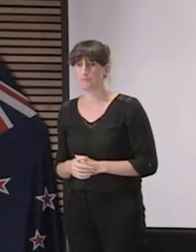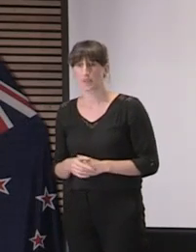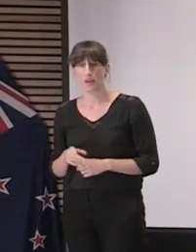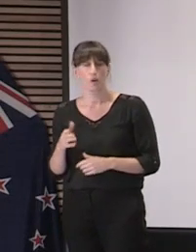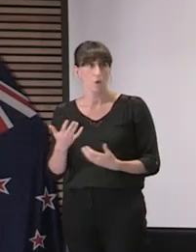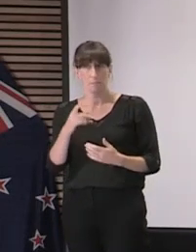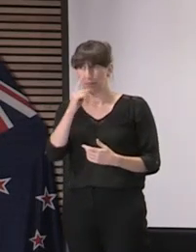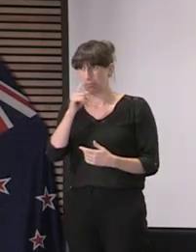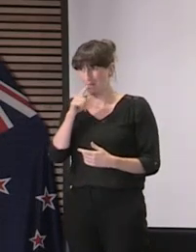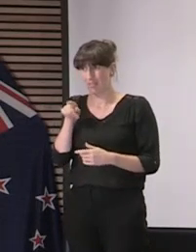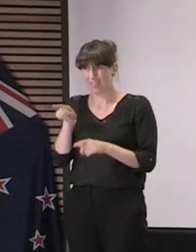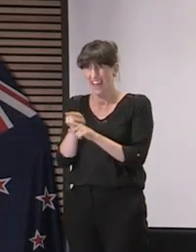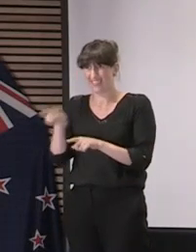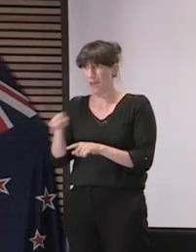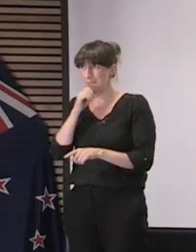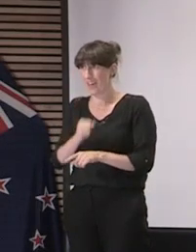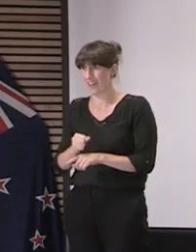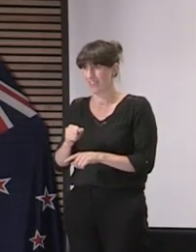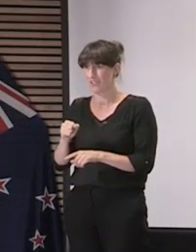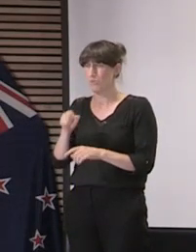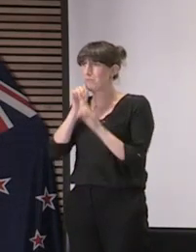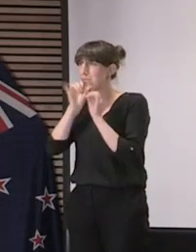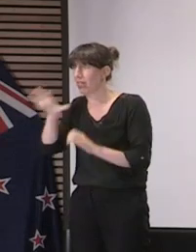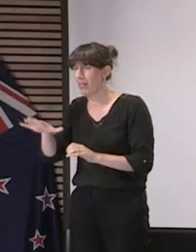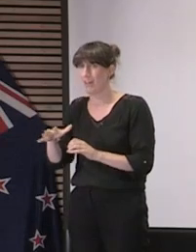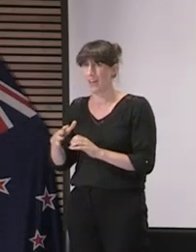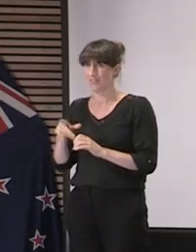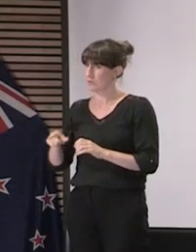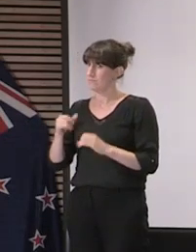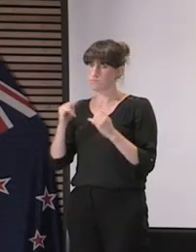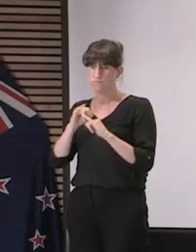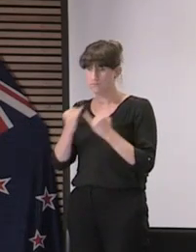that a hard enough thing to say - I'm serious - that are